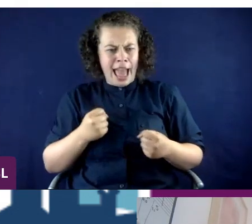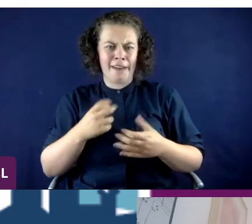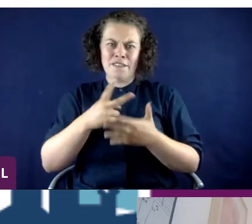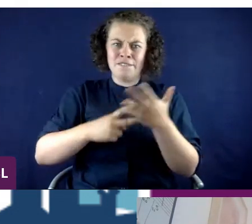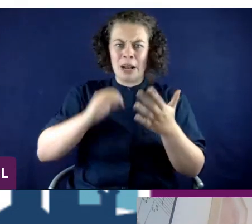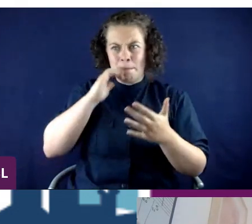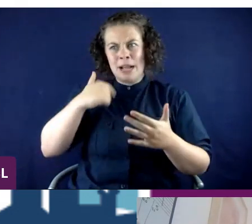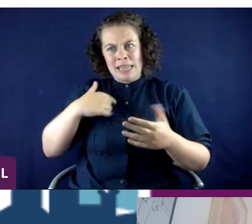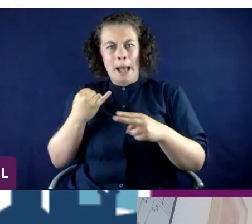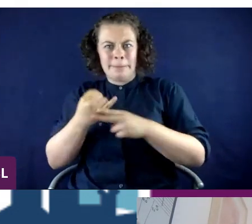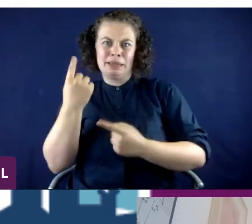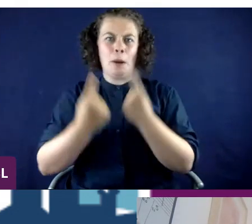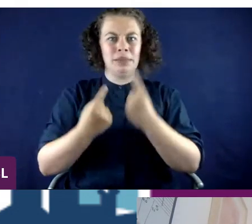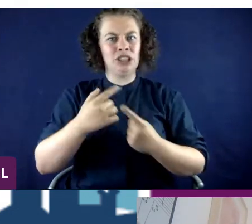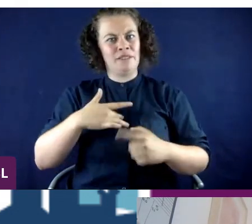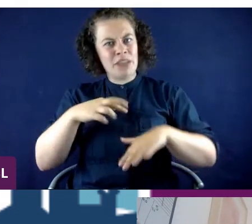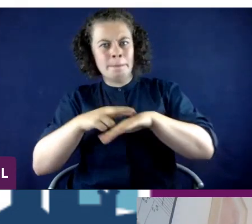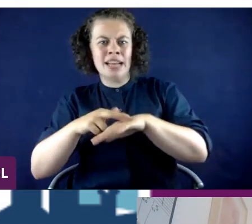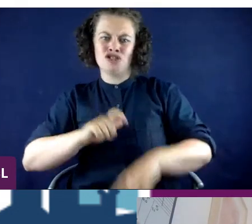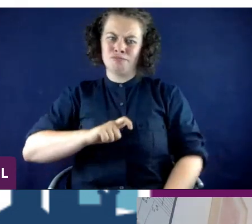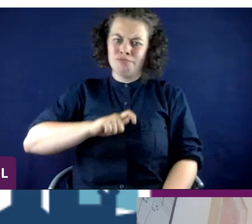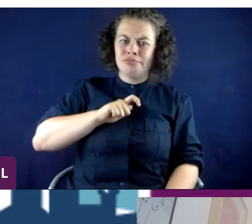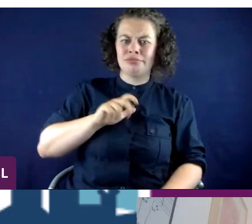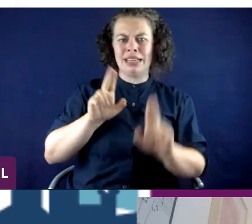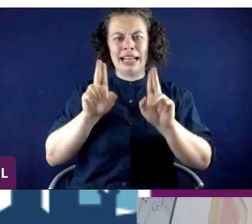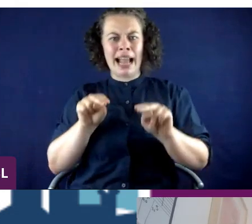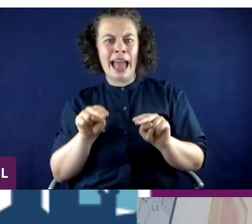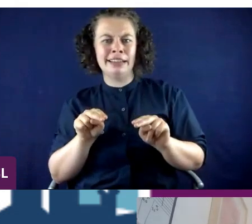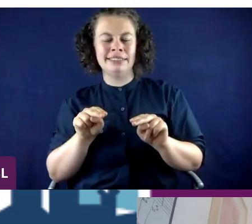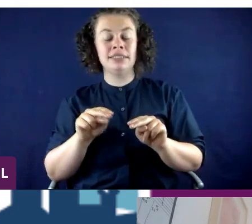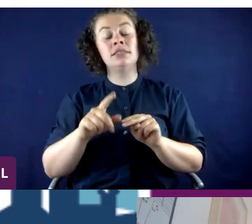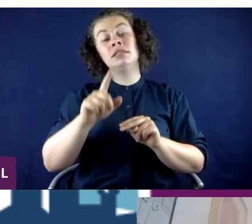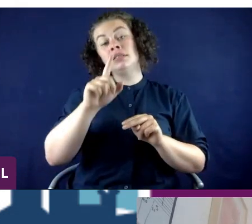But the ability to access those